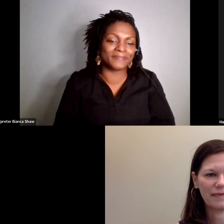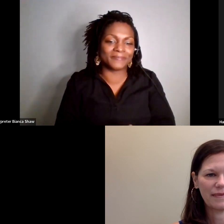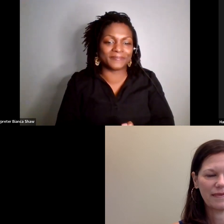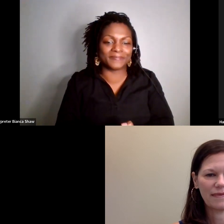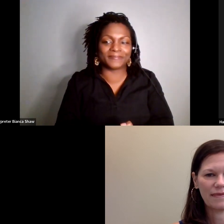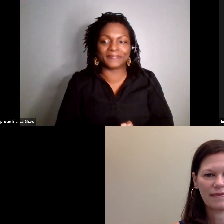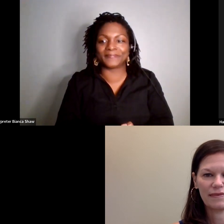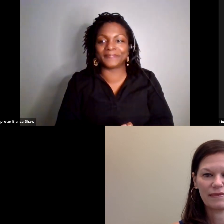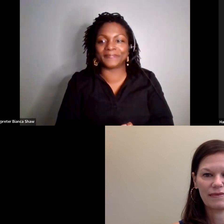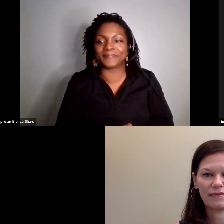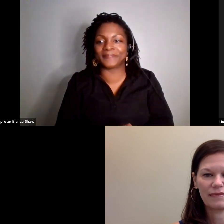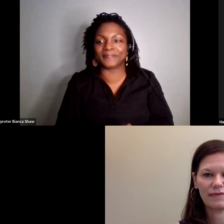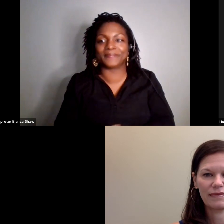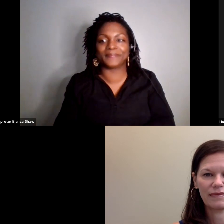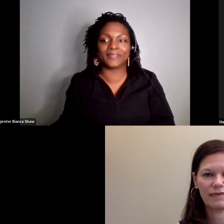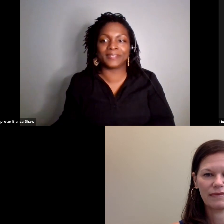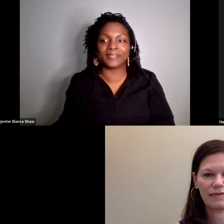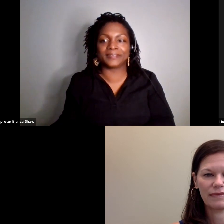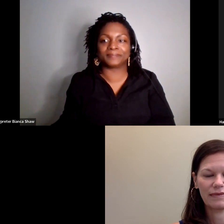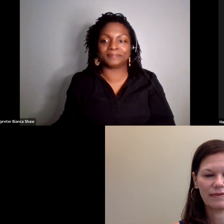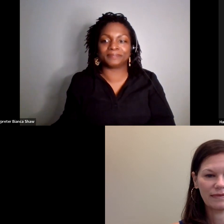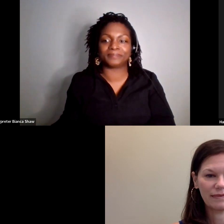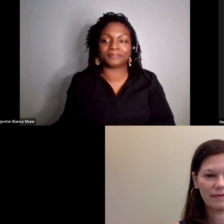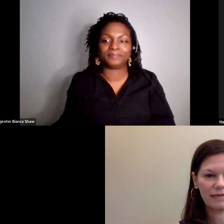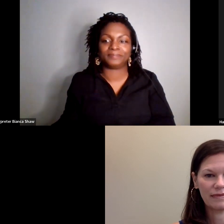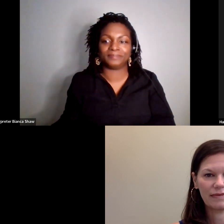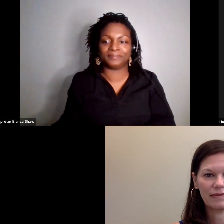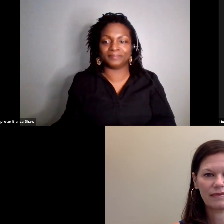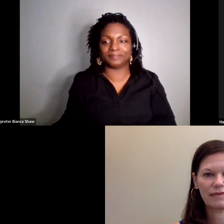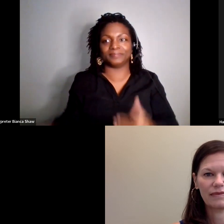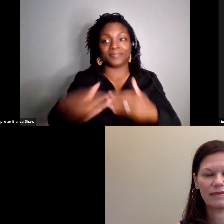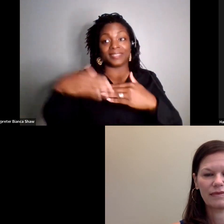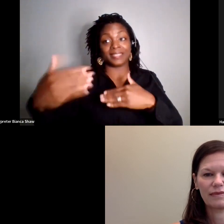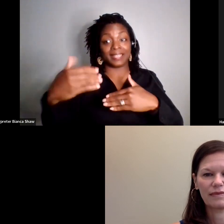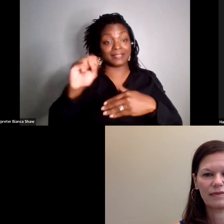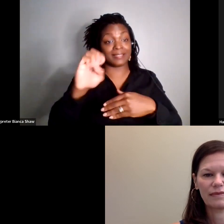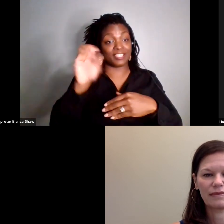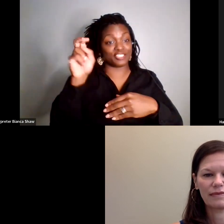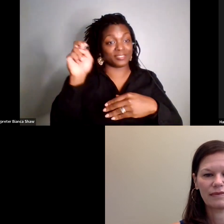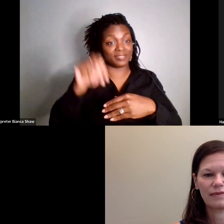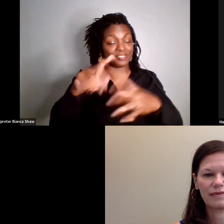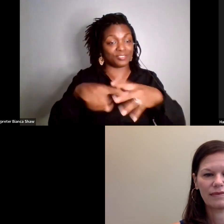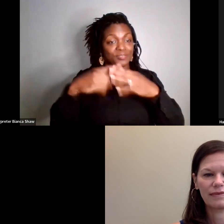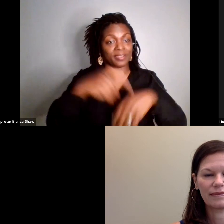And with that being said our next session starts at 2 o'clock.